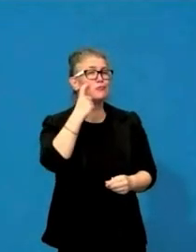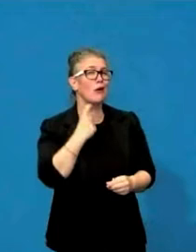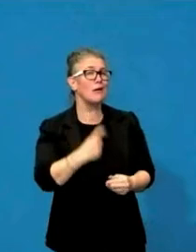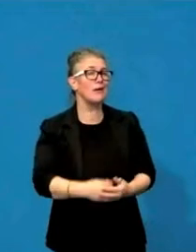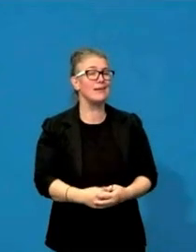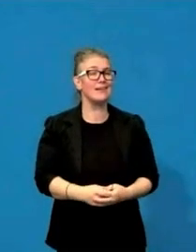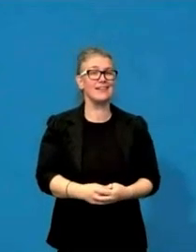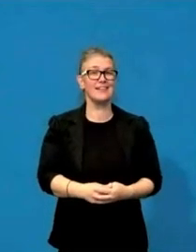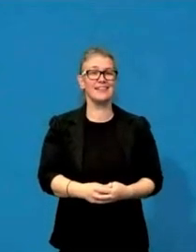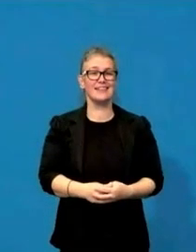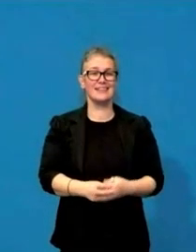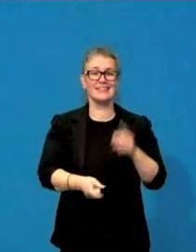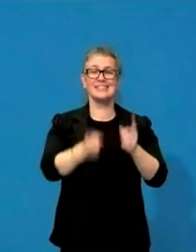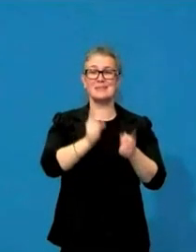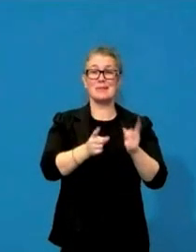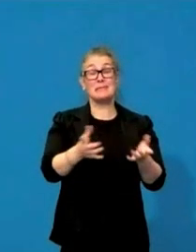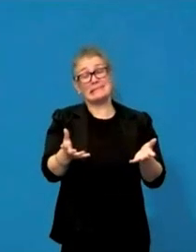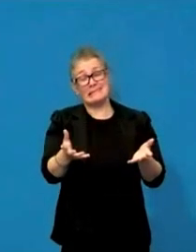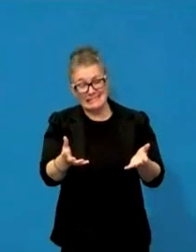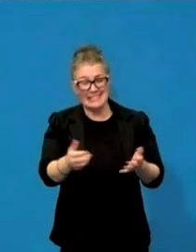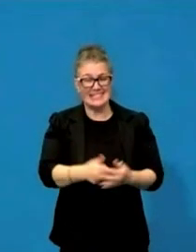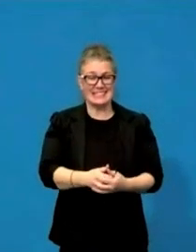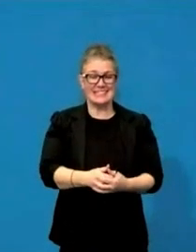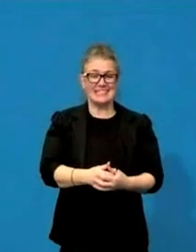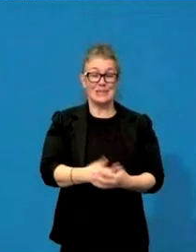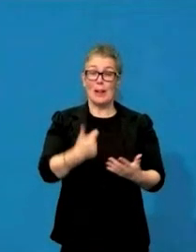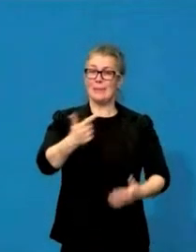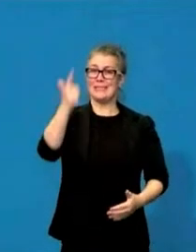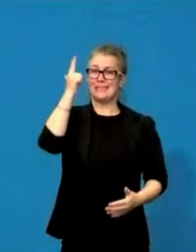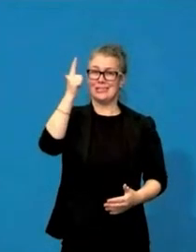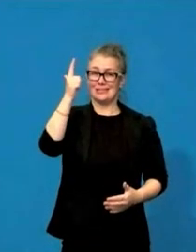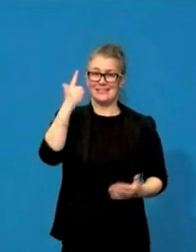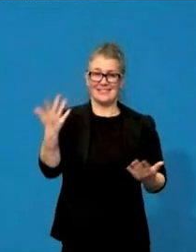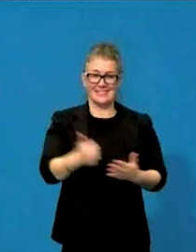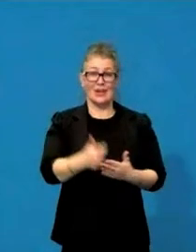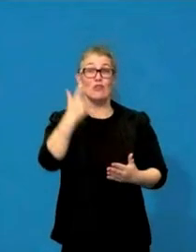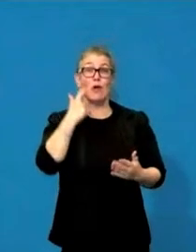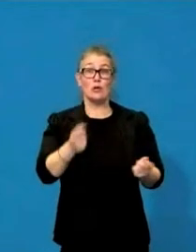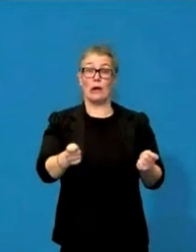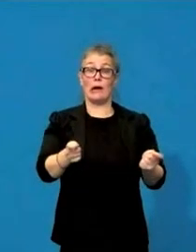But I suppose, being a teacher, you try and control but sometimes, you know, it -